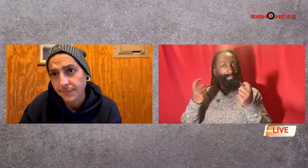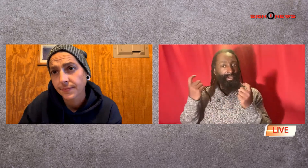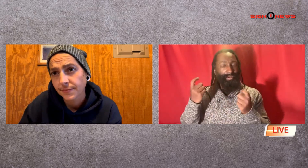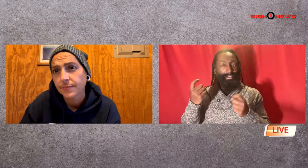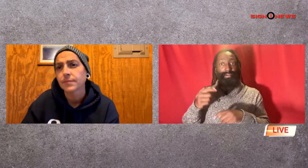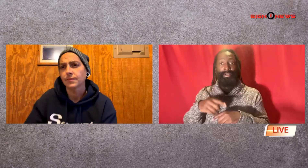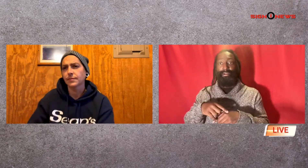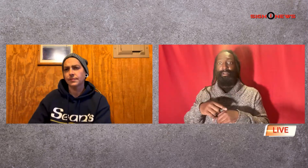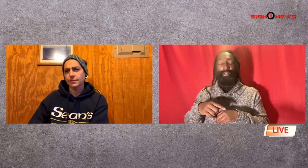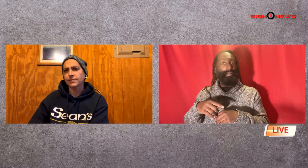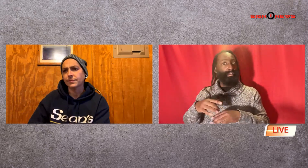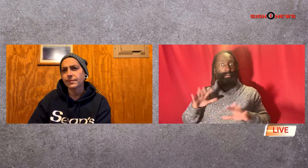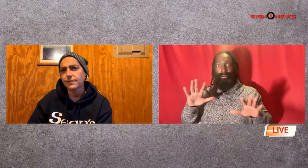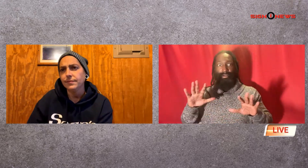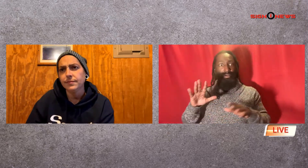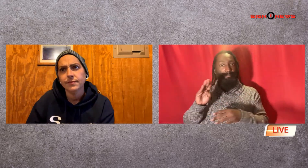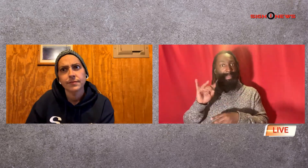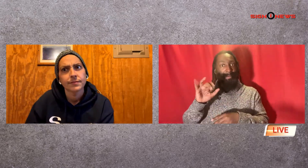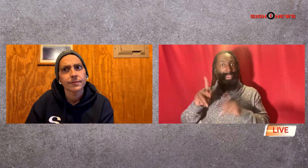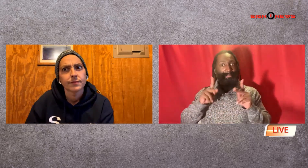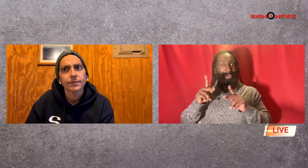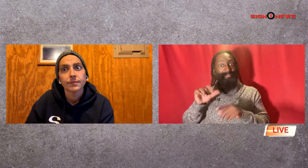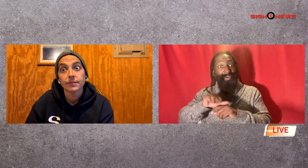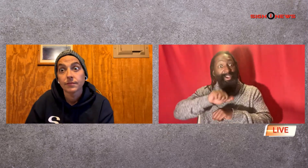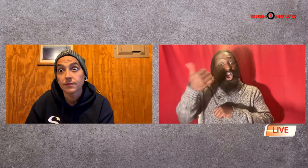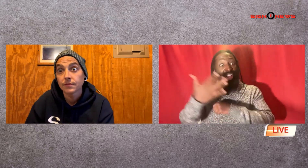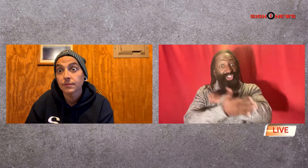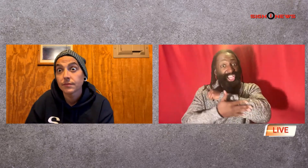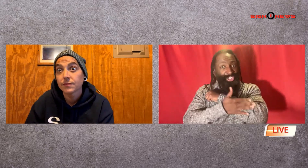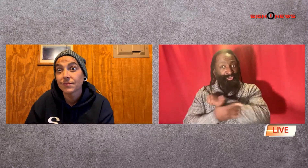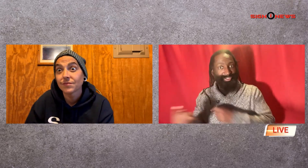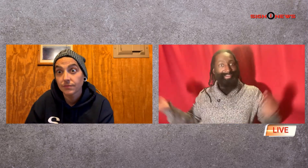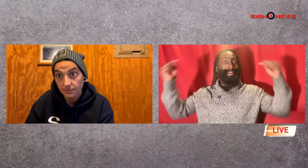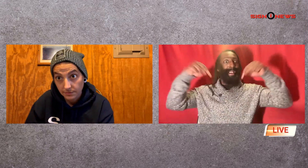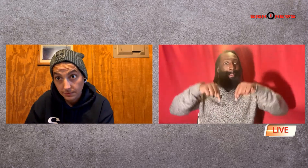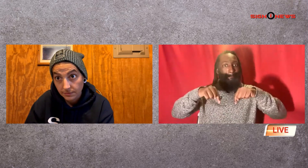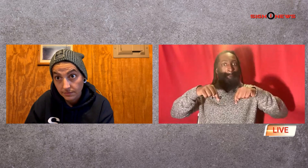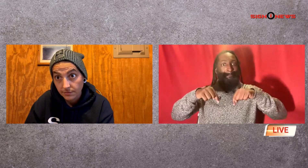we have a Bay Area international Festival and bipoc some other countries come here and